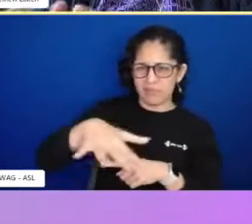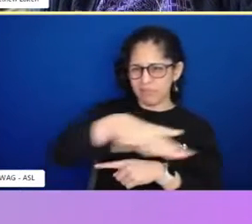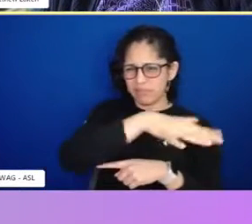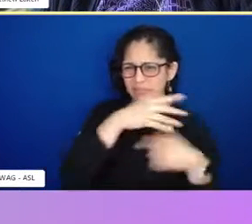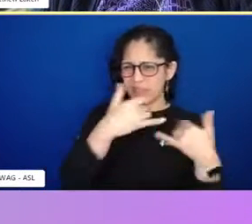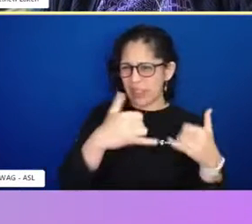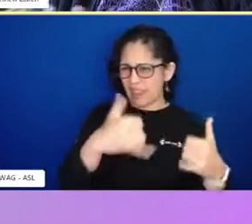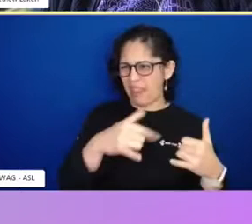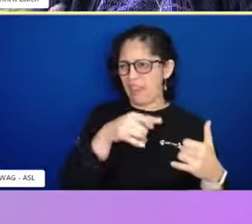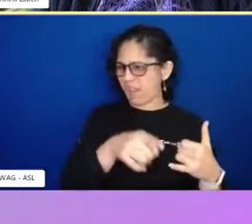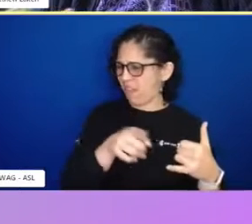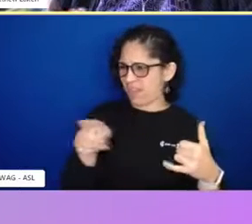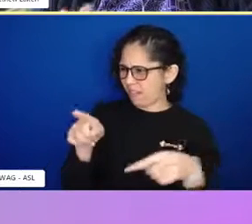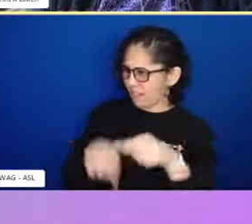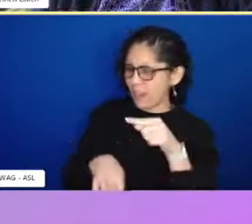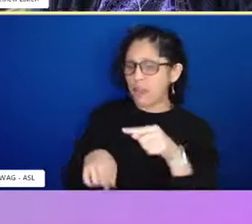on the playground with their wheelchair friends. And so,